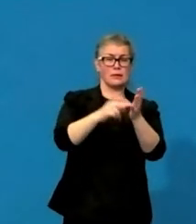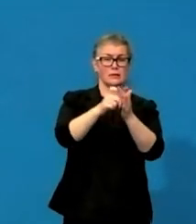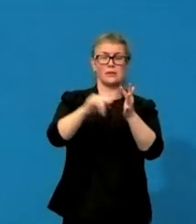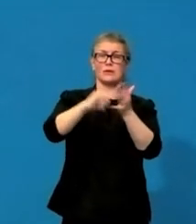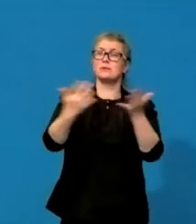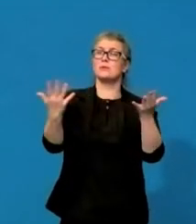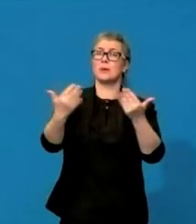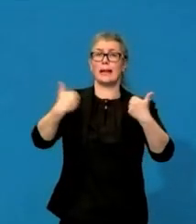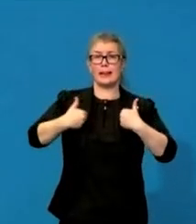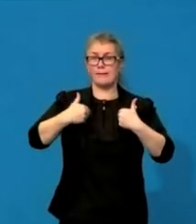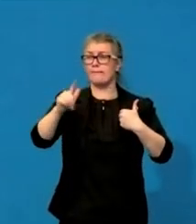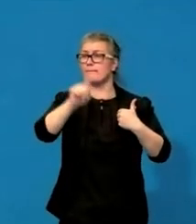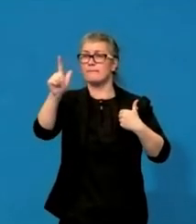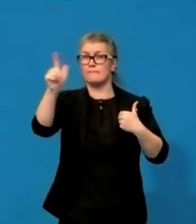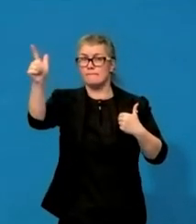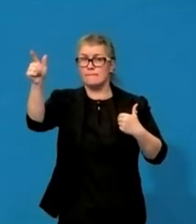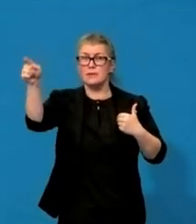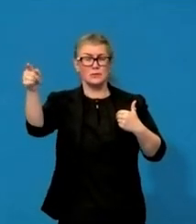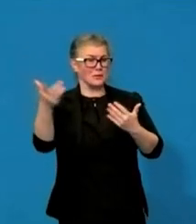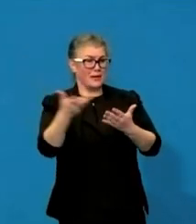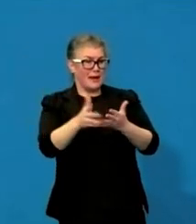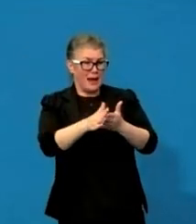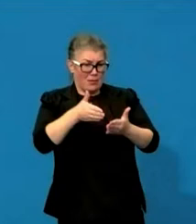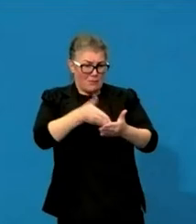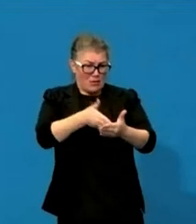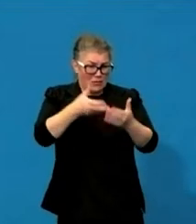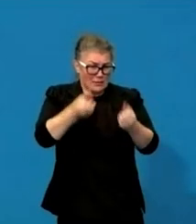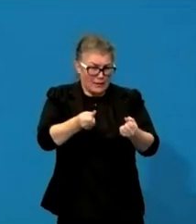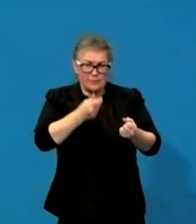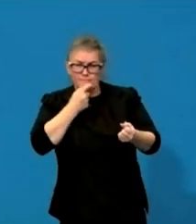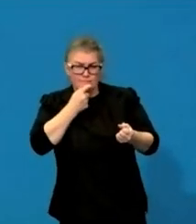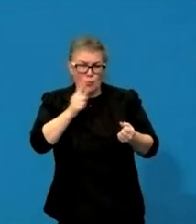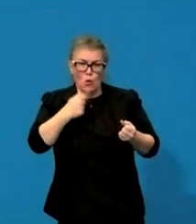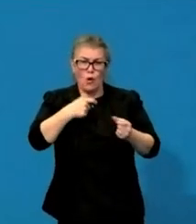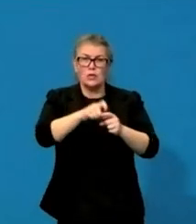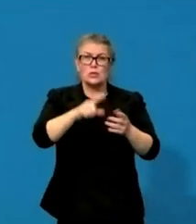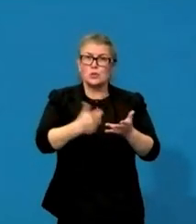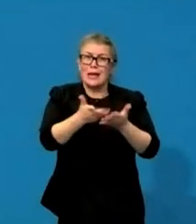communities to navigate the barriers to accessing the NDIS services and supports.